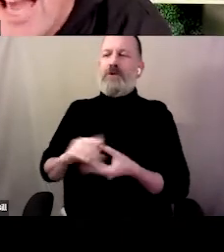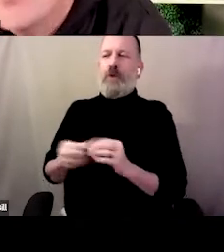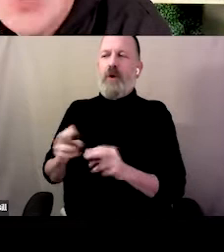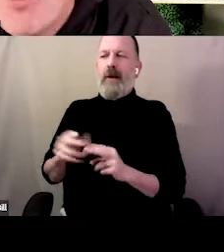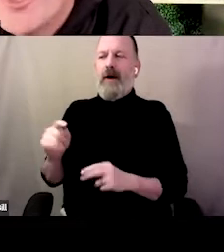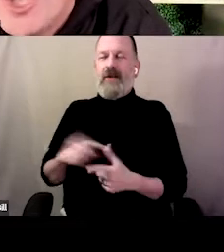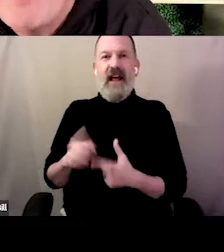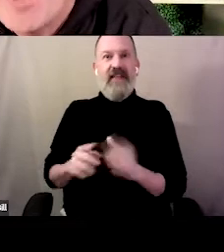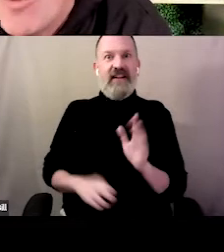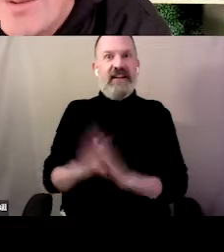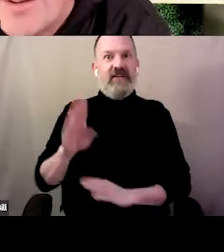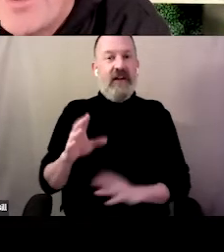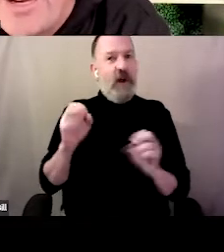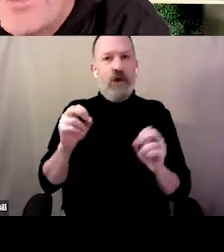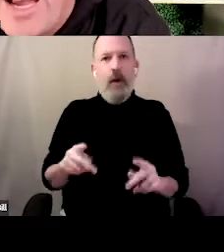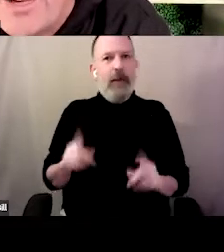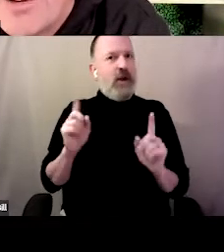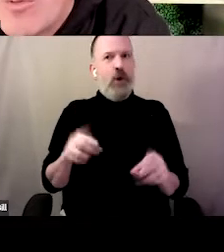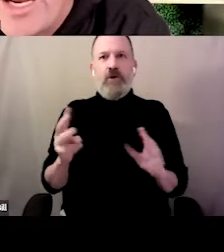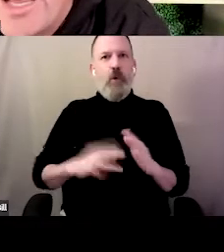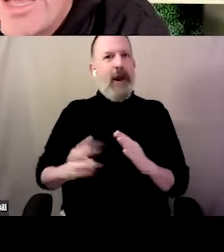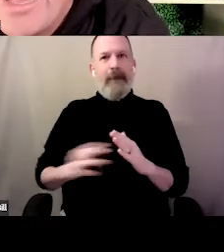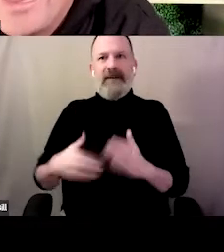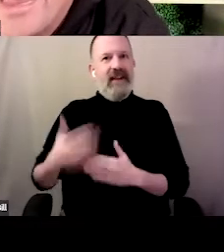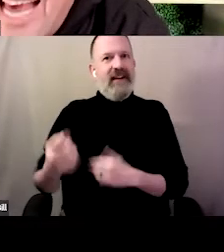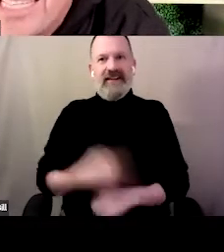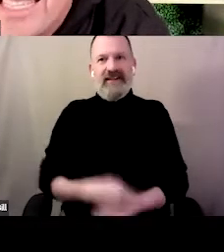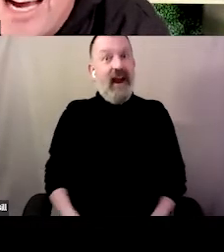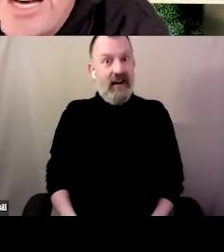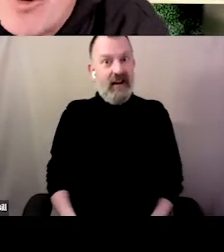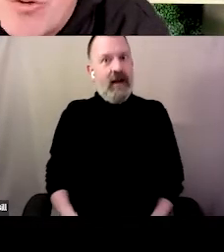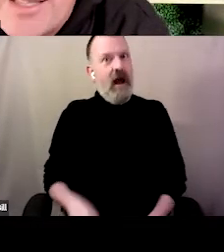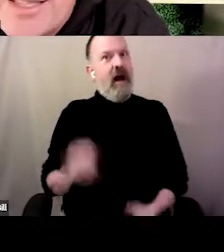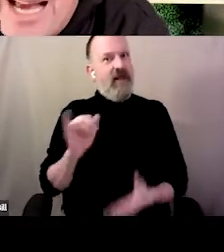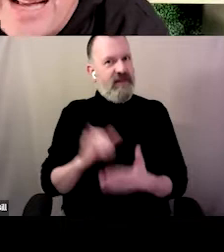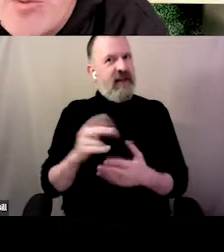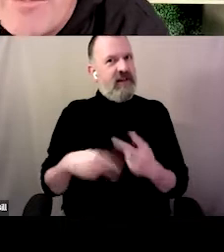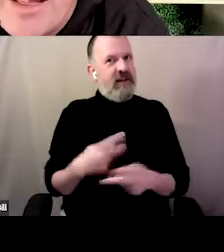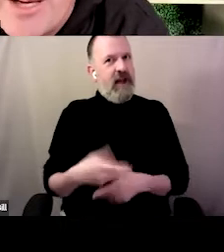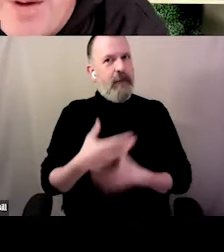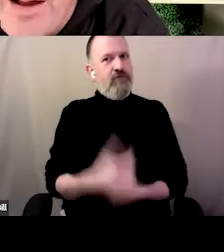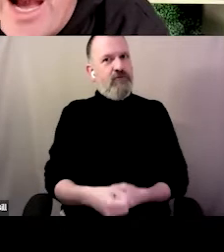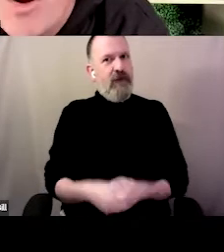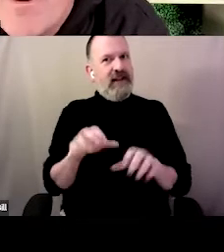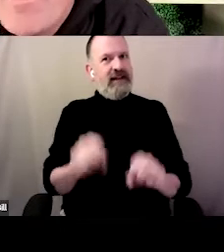and nobody shopping at Wegmans. The next day, right. CalebBarlow: Right, that's the kind of trust attack that we have to think about now.